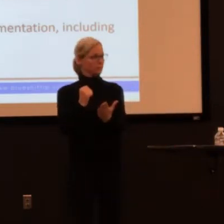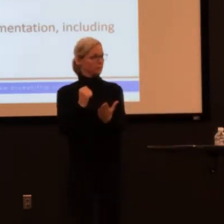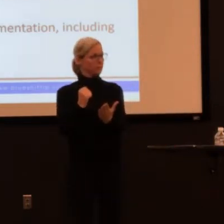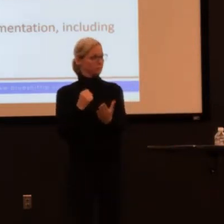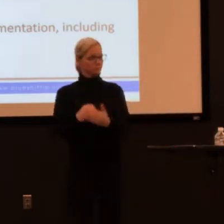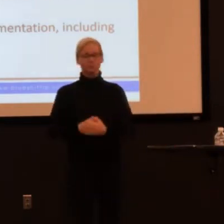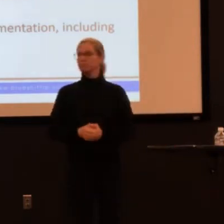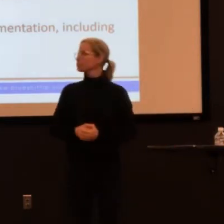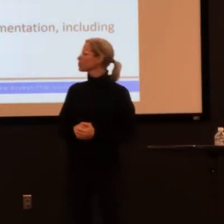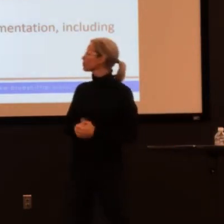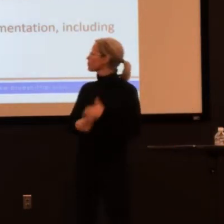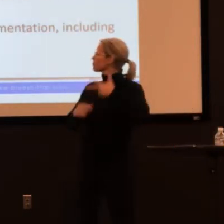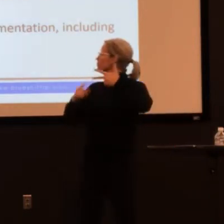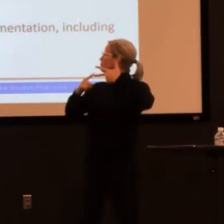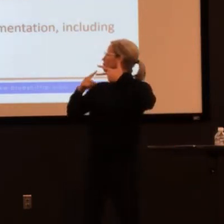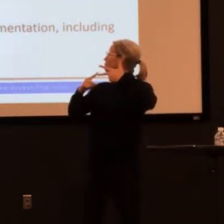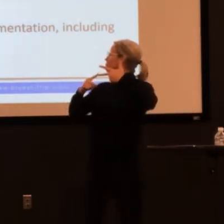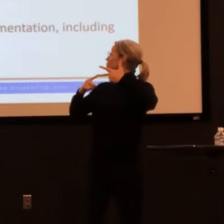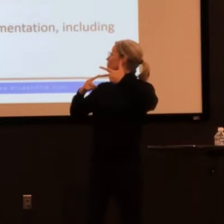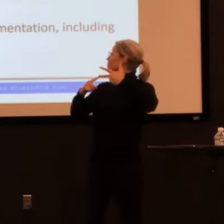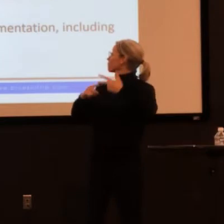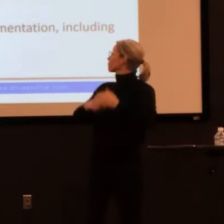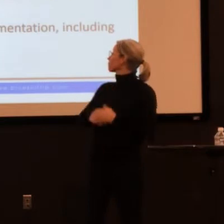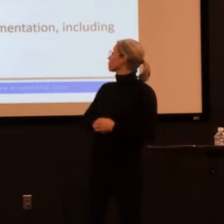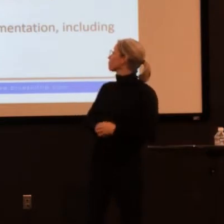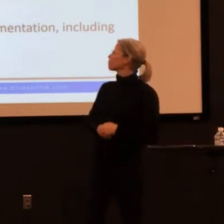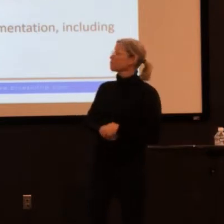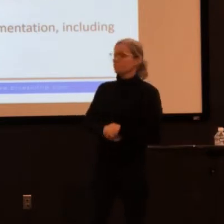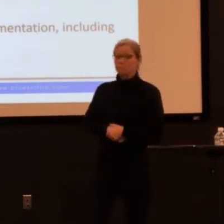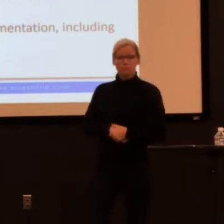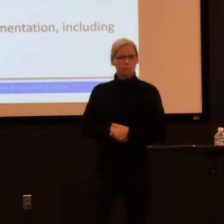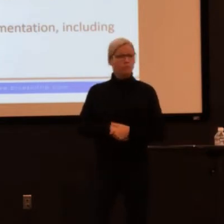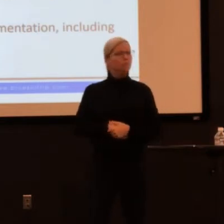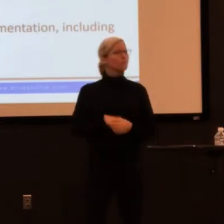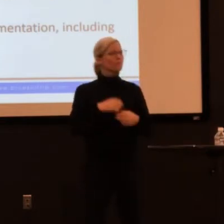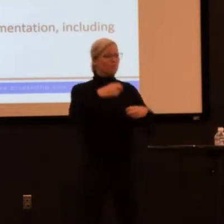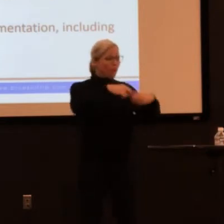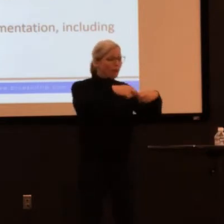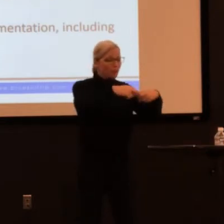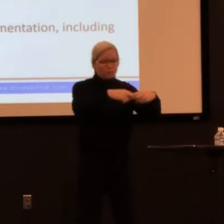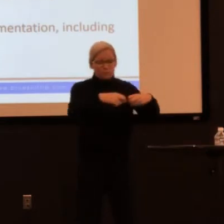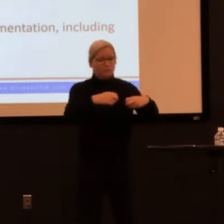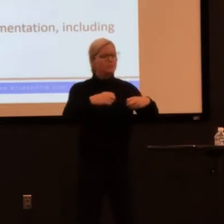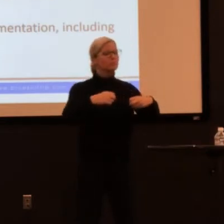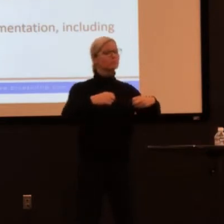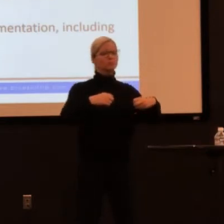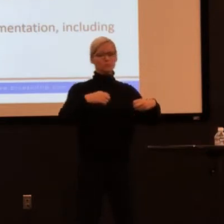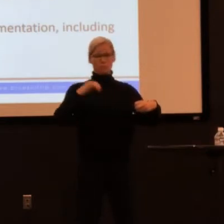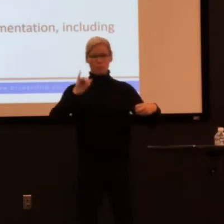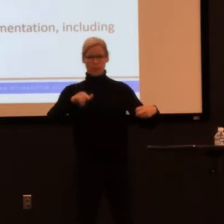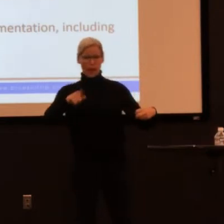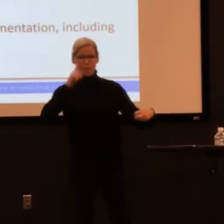Does it provide any benefit over other ways of solving the same problem? The mousetrap, is it faster, is it smaller,